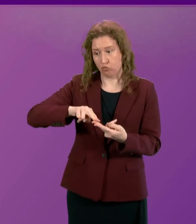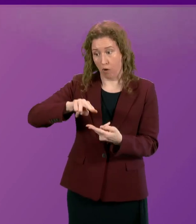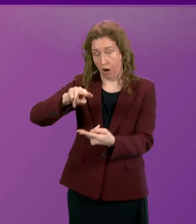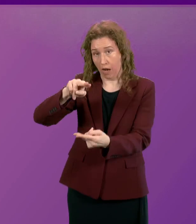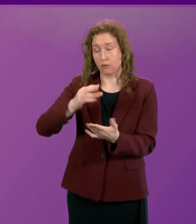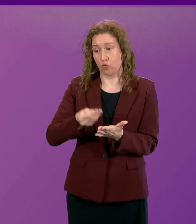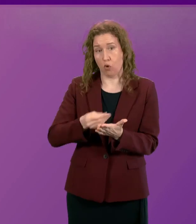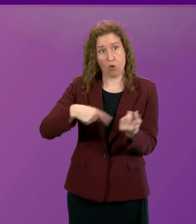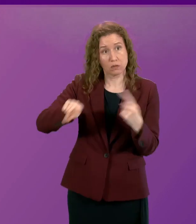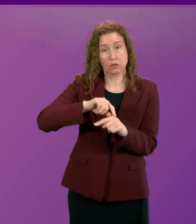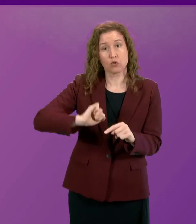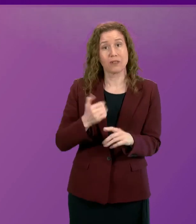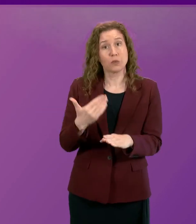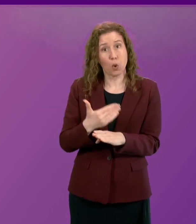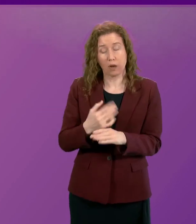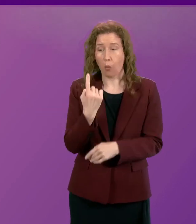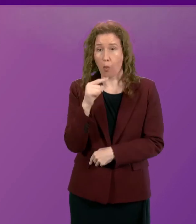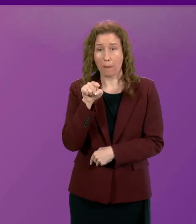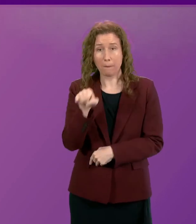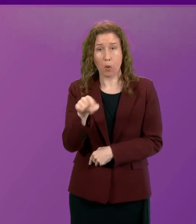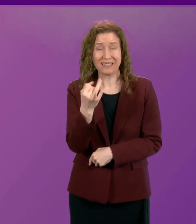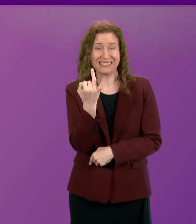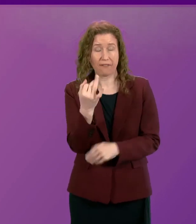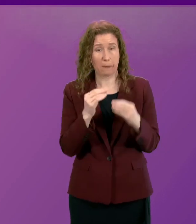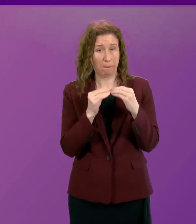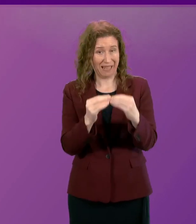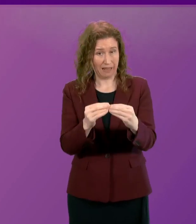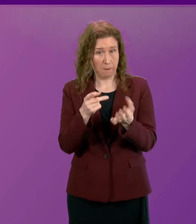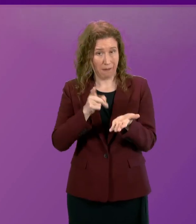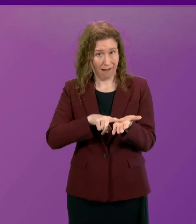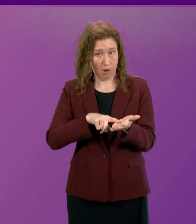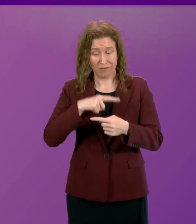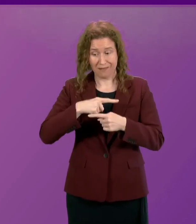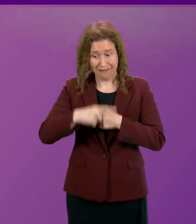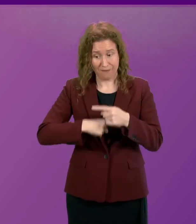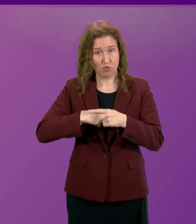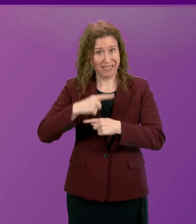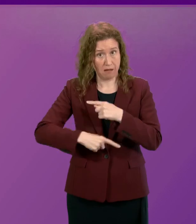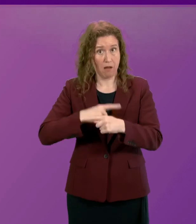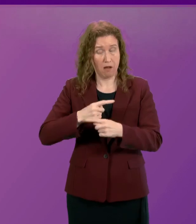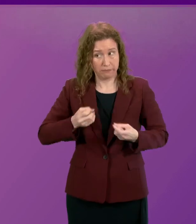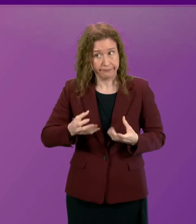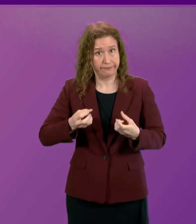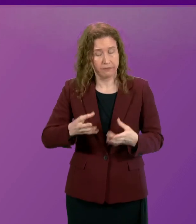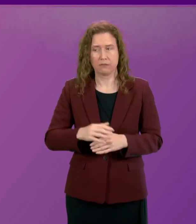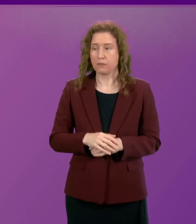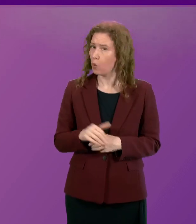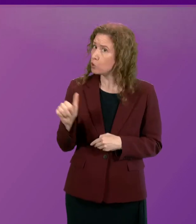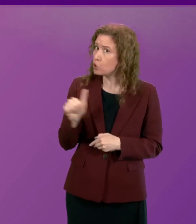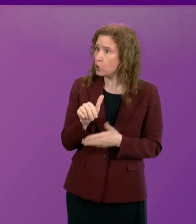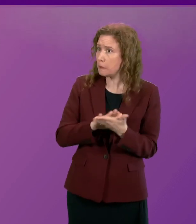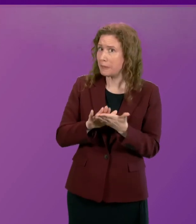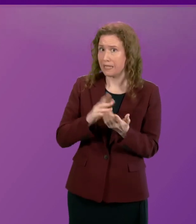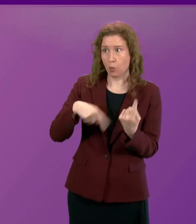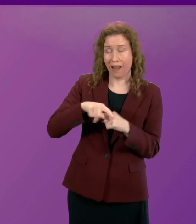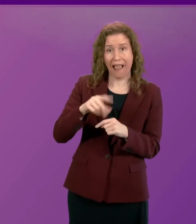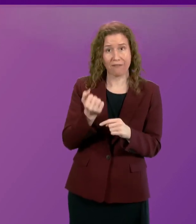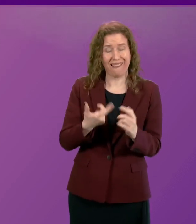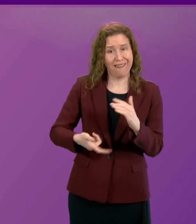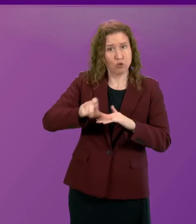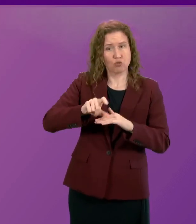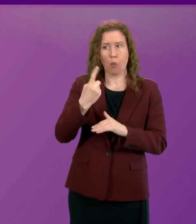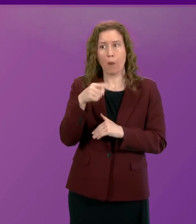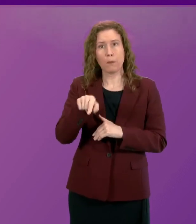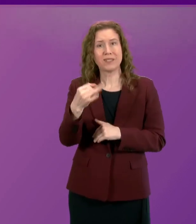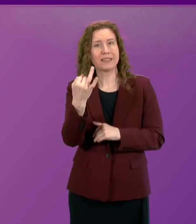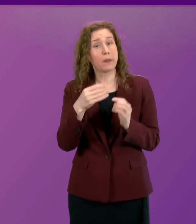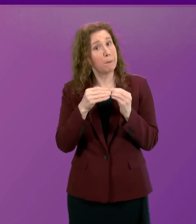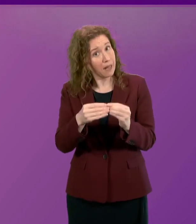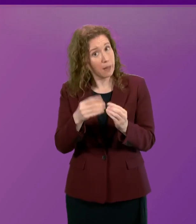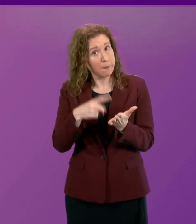Scottish workers £1.7 billion each year. We should have an extra £1.7 billion to spend,